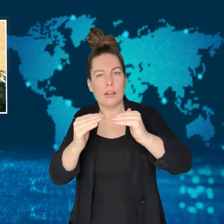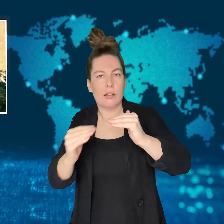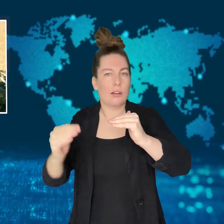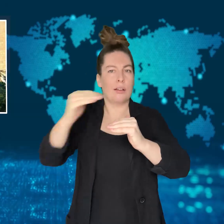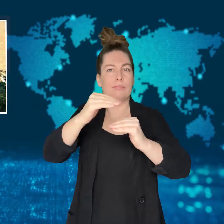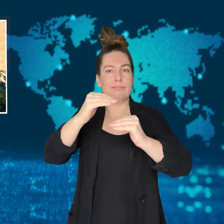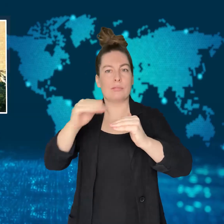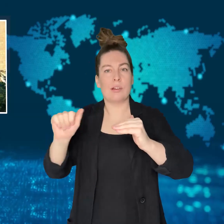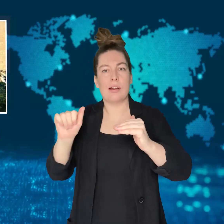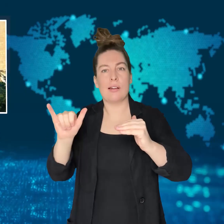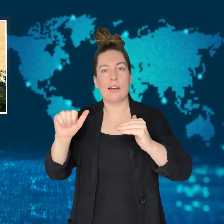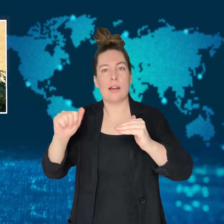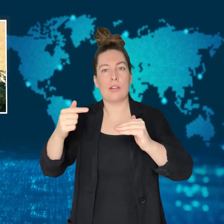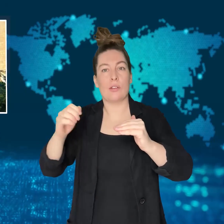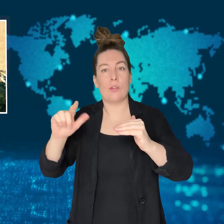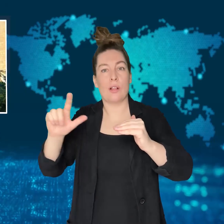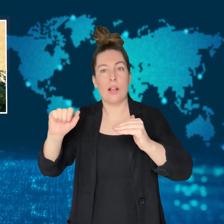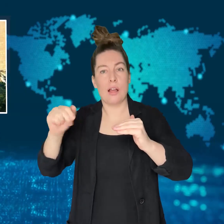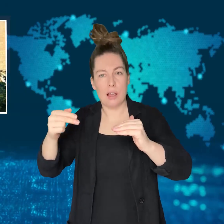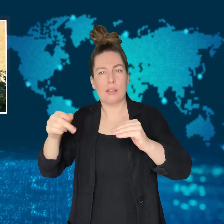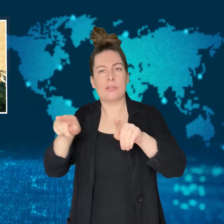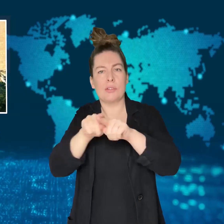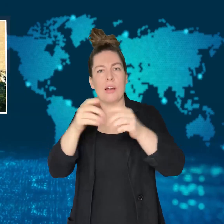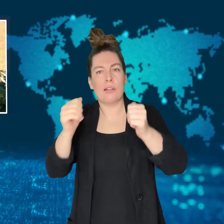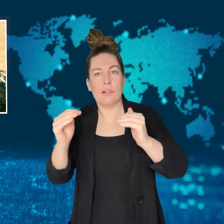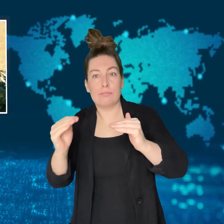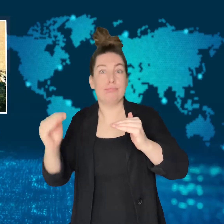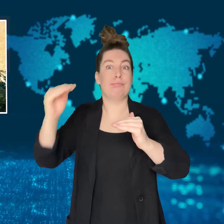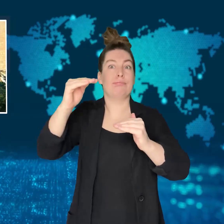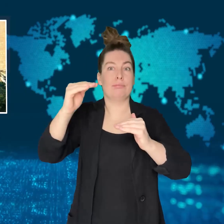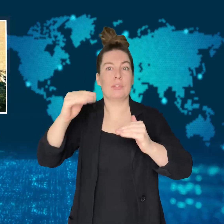The title ranks below "Ayatollah" and "Grand Ayatollah"